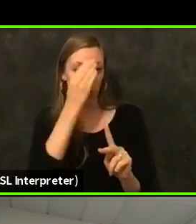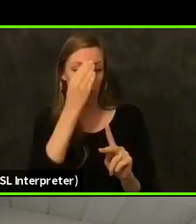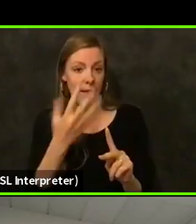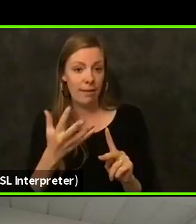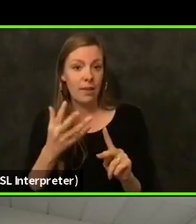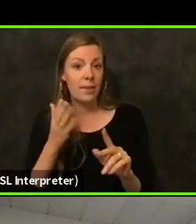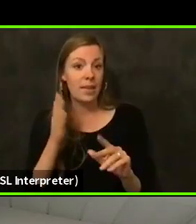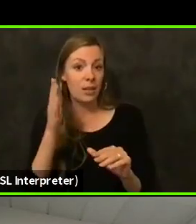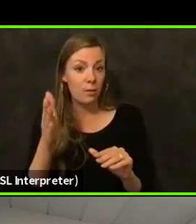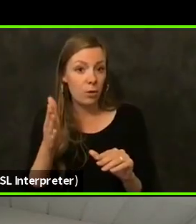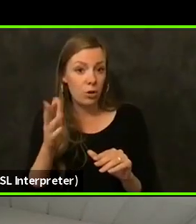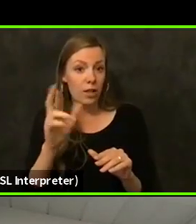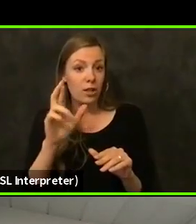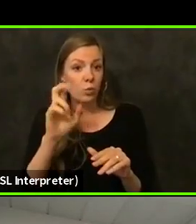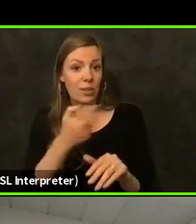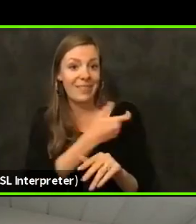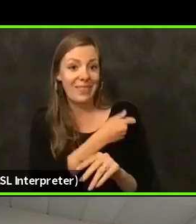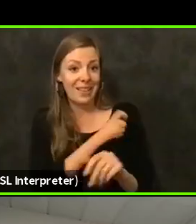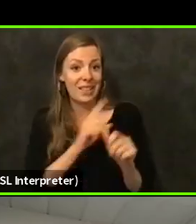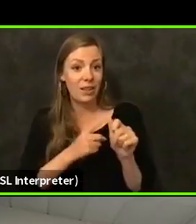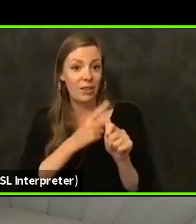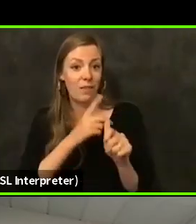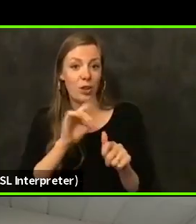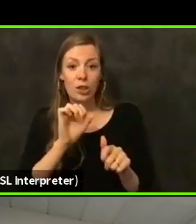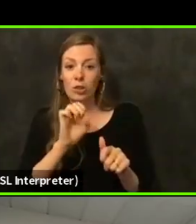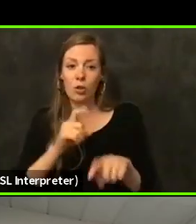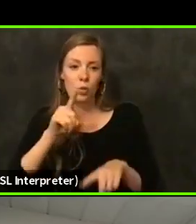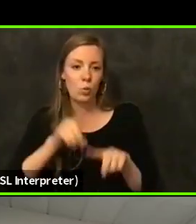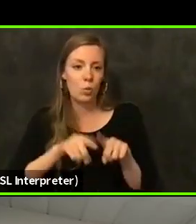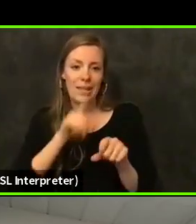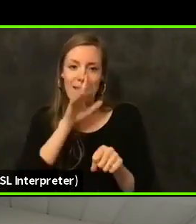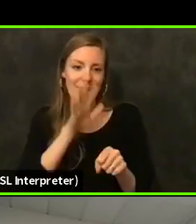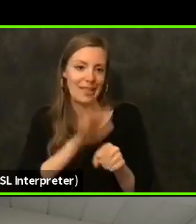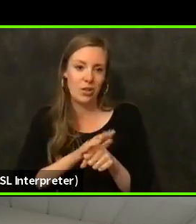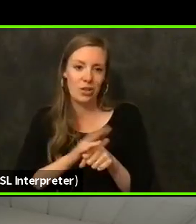vaccinating first dose, we actually can't guarantee a second dose at this point